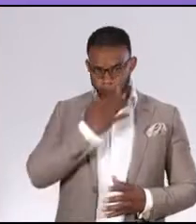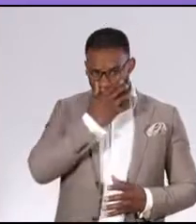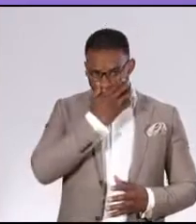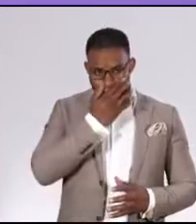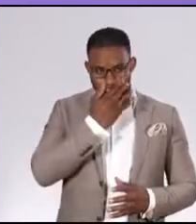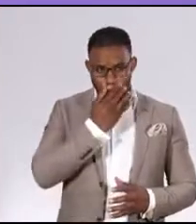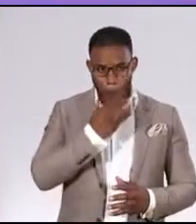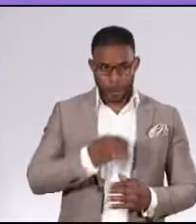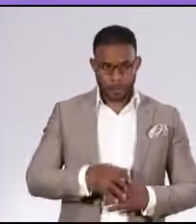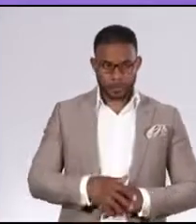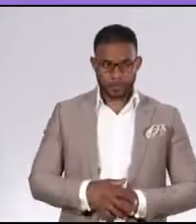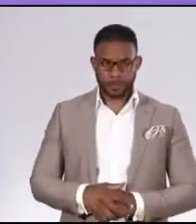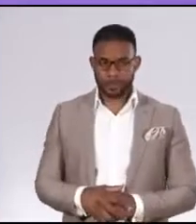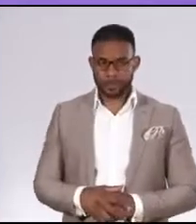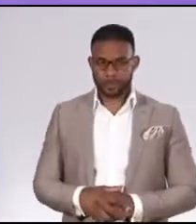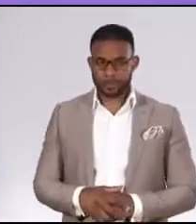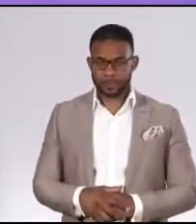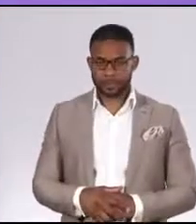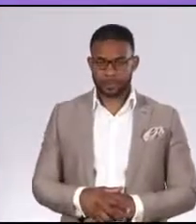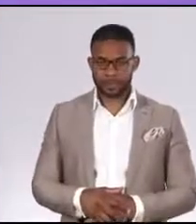education, support, and advocacy.